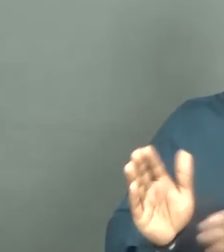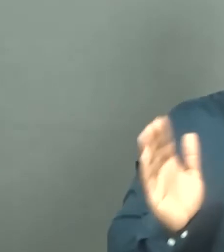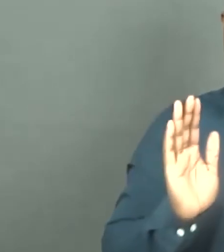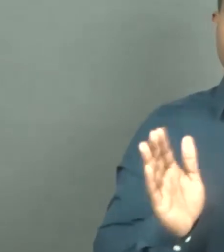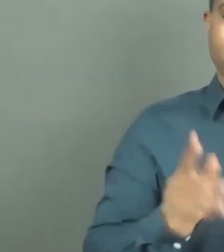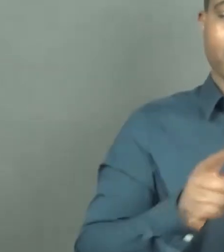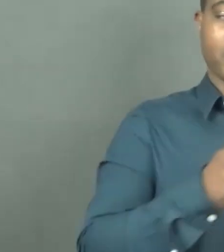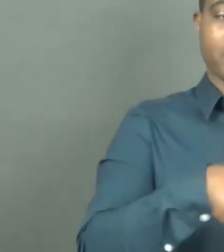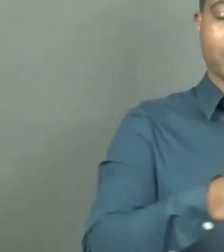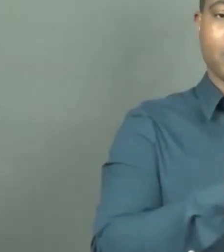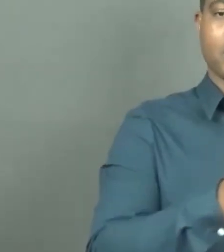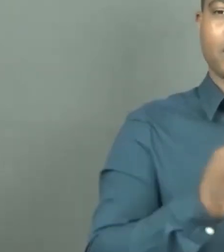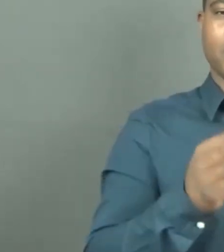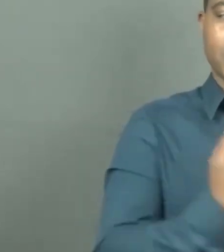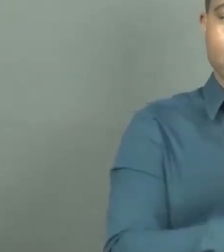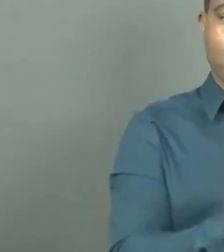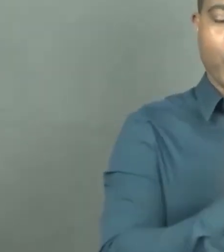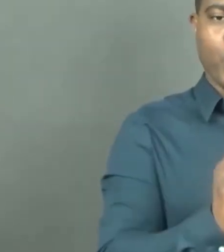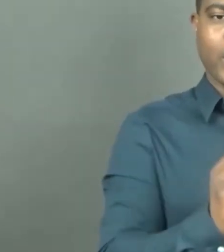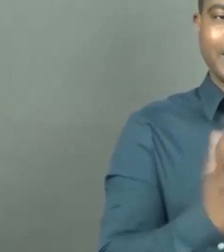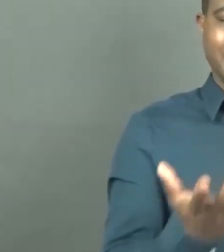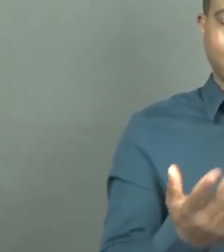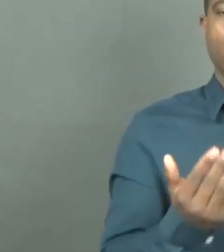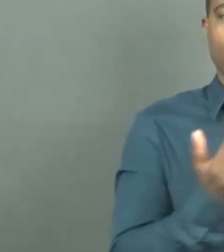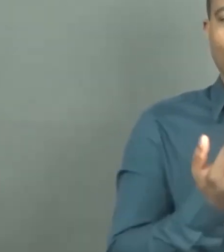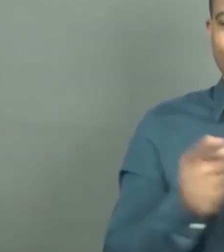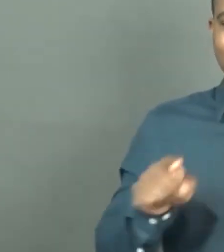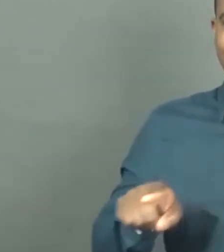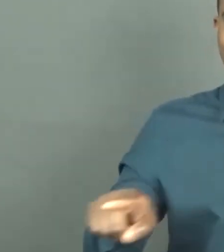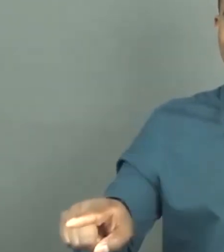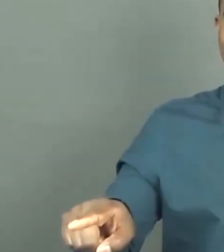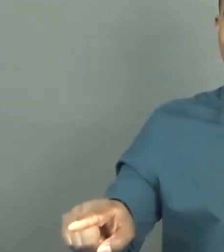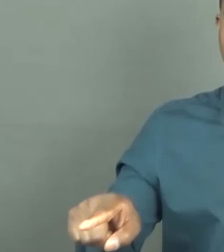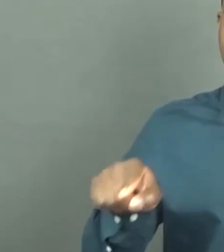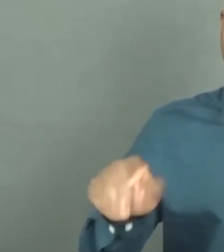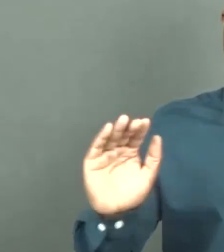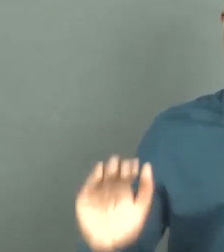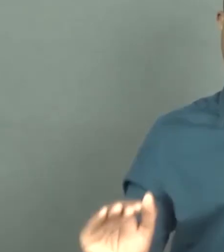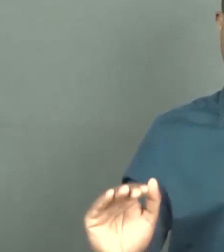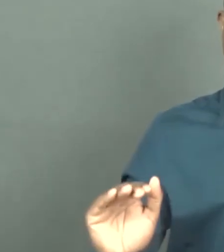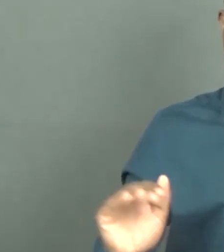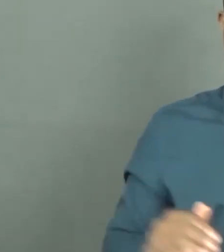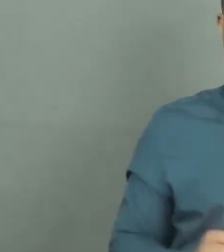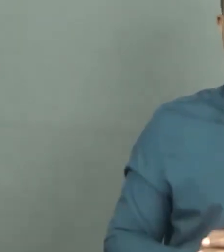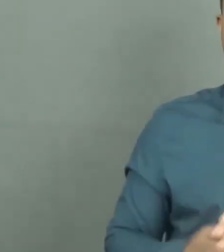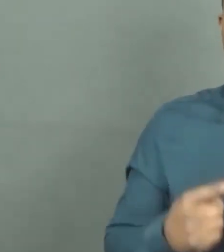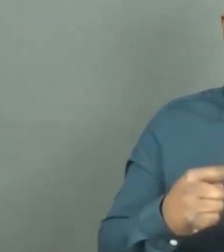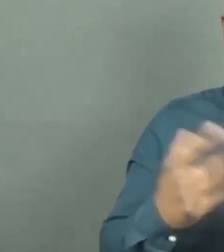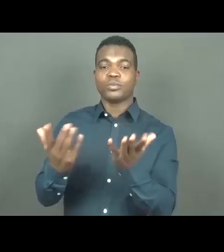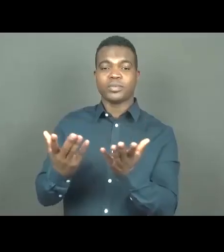registered at school let alone attending school, whereas all of the children without disabilities were registered.